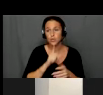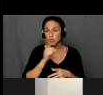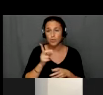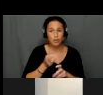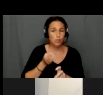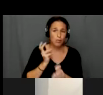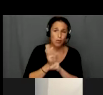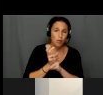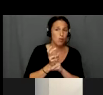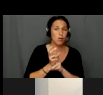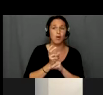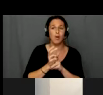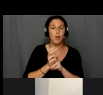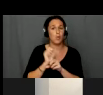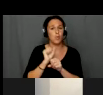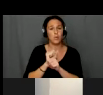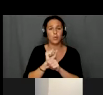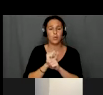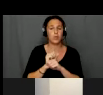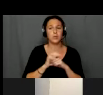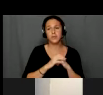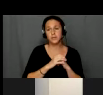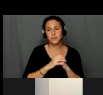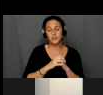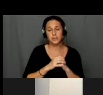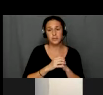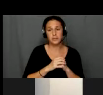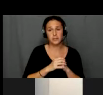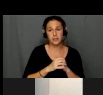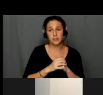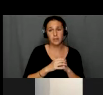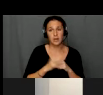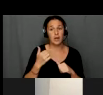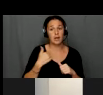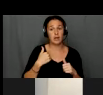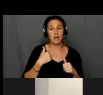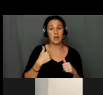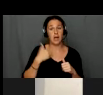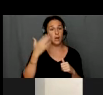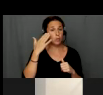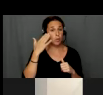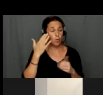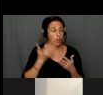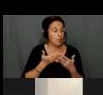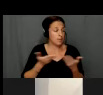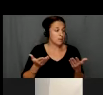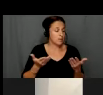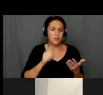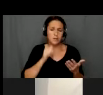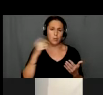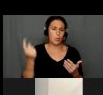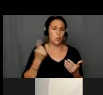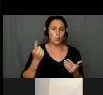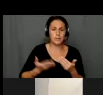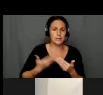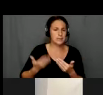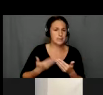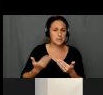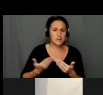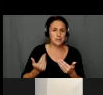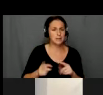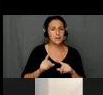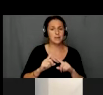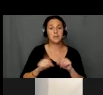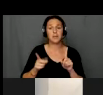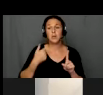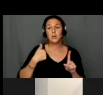I know that things aren't always easy, but we appreciate this